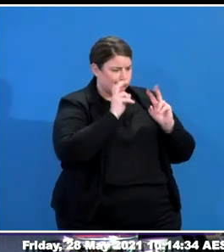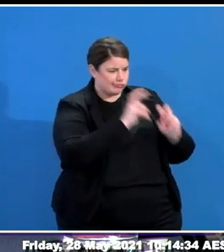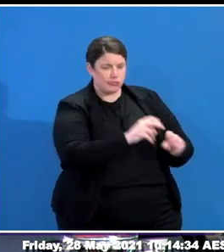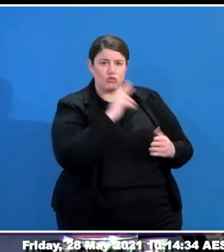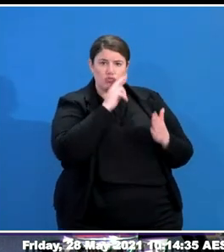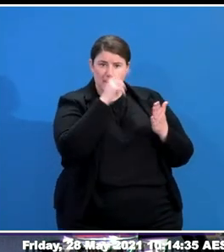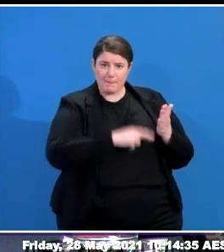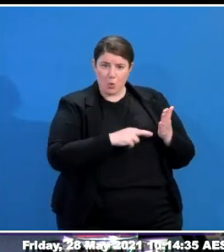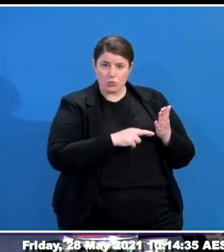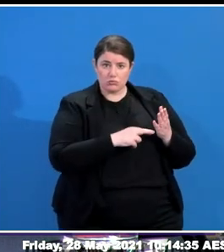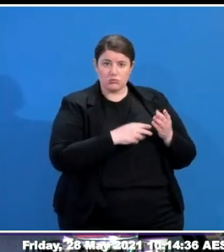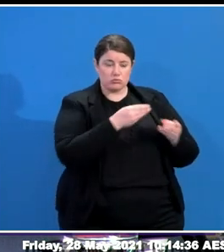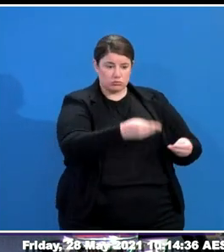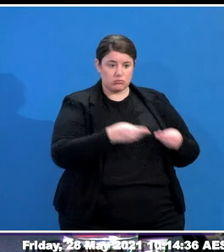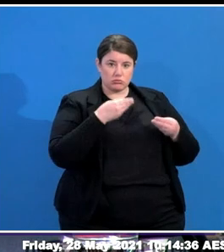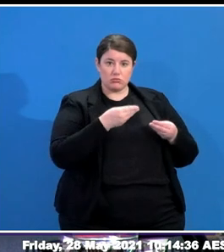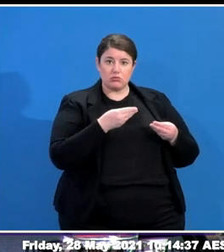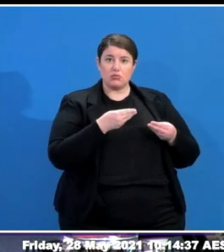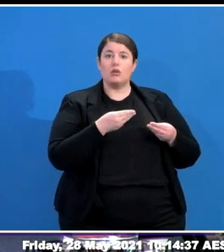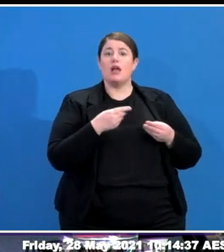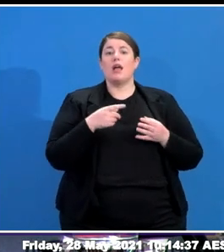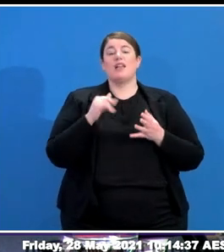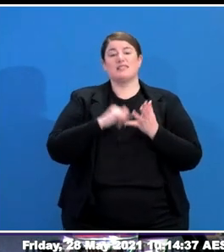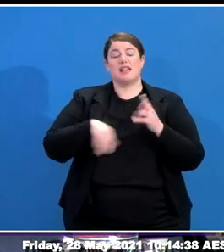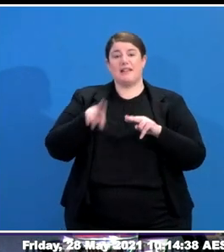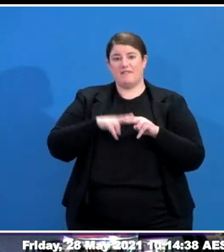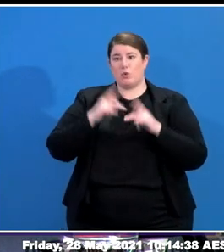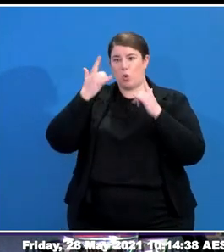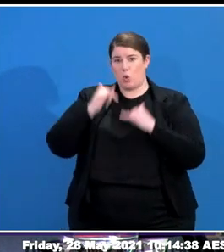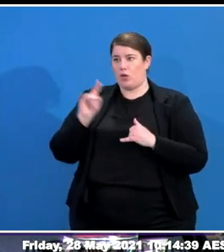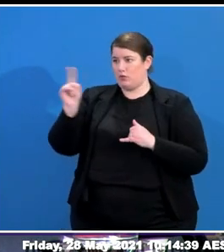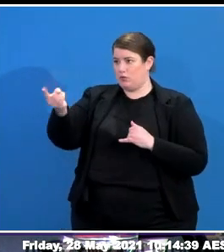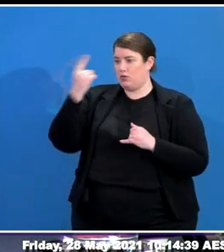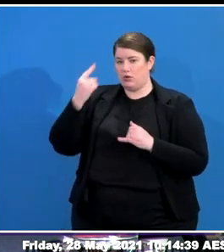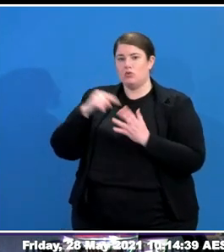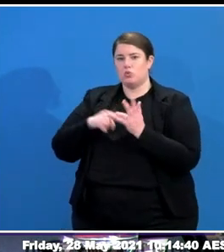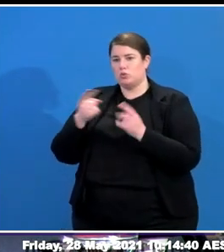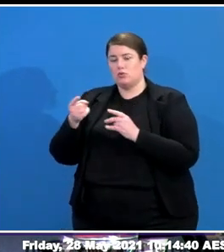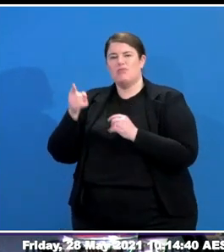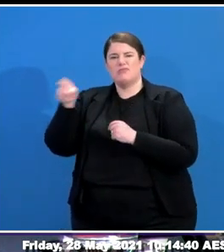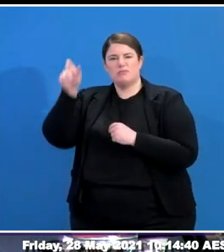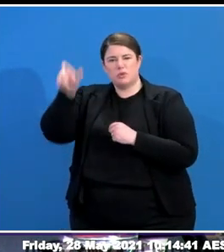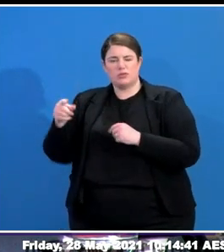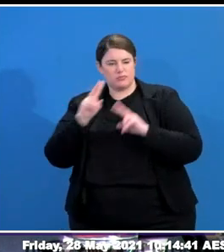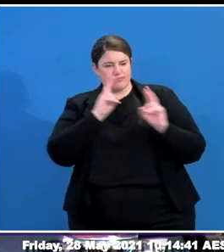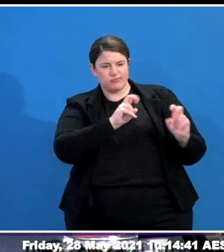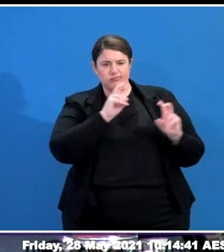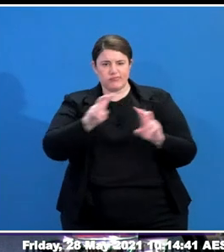All other Piaud Reports were commissioned by Sunnyfield's external lawyers, WilliamsonBarwick, for the purpose of providing advice to